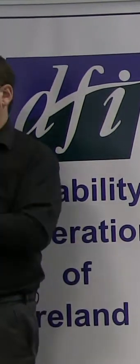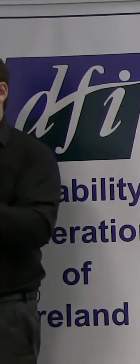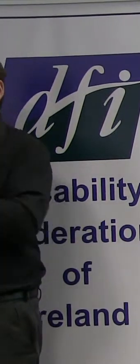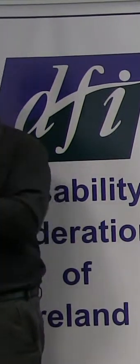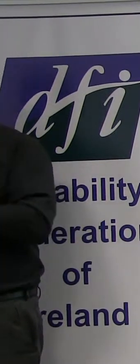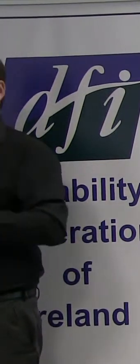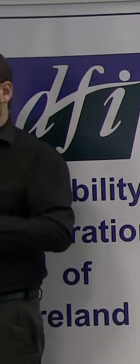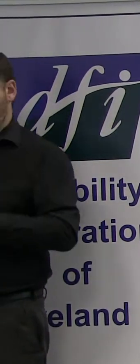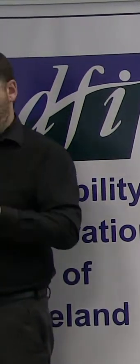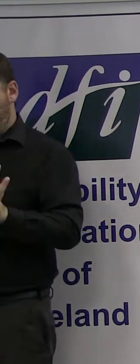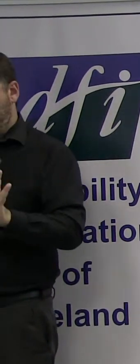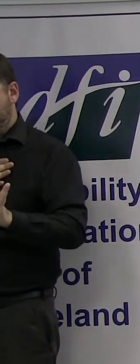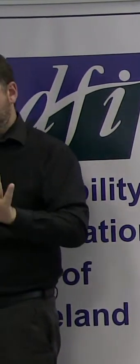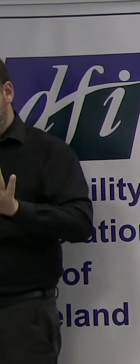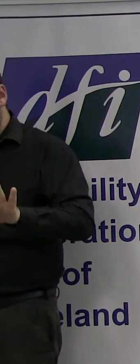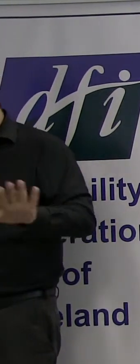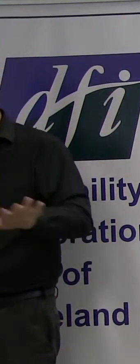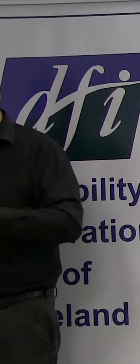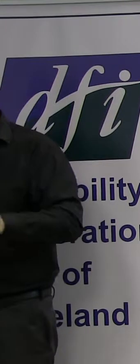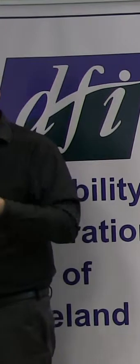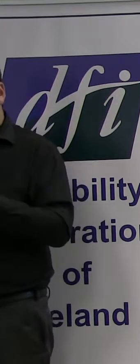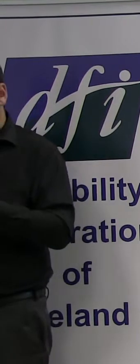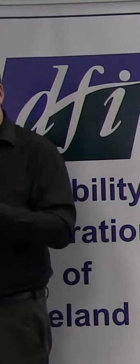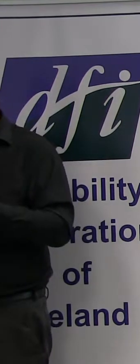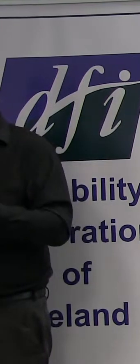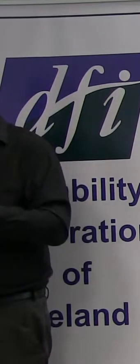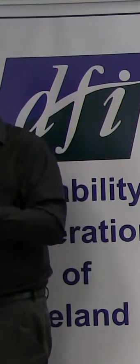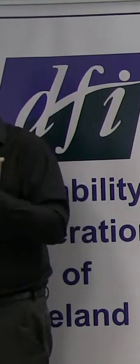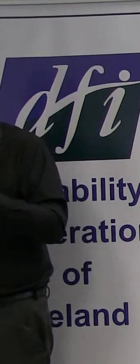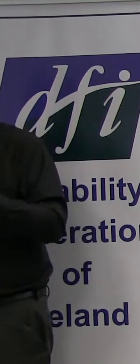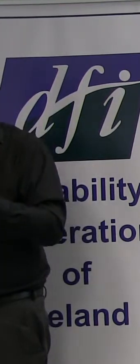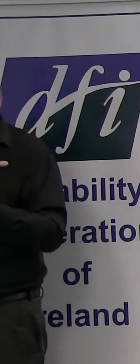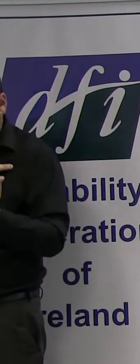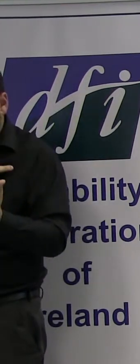assured absolutely the public benefits at know privately chests or takes a bit